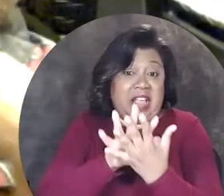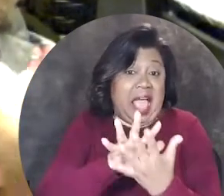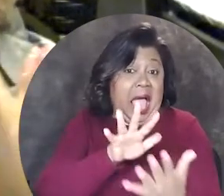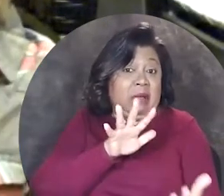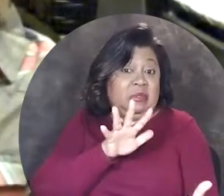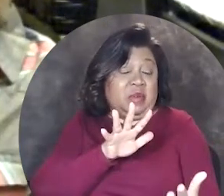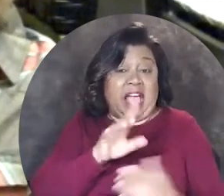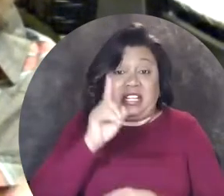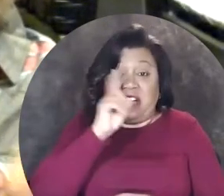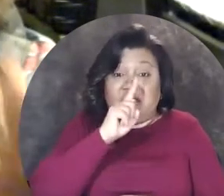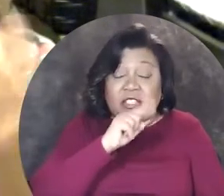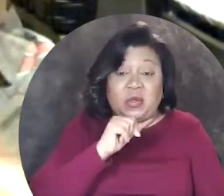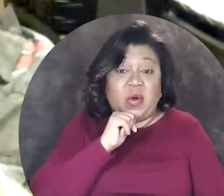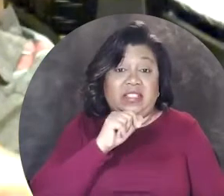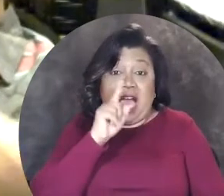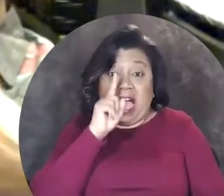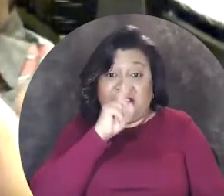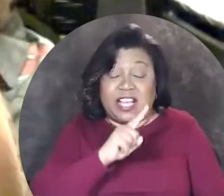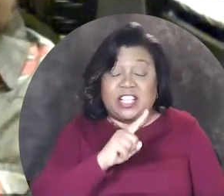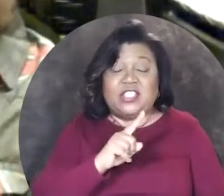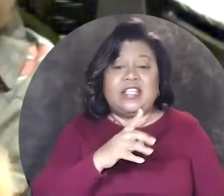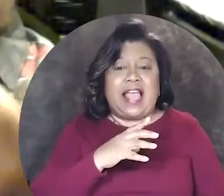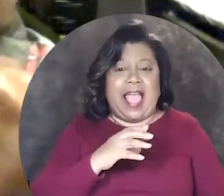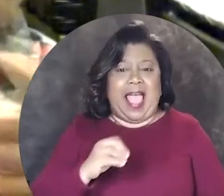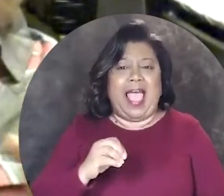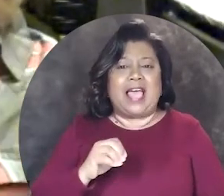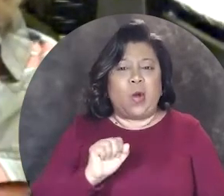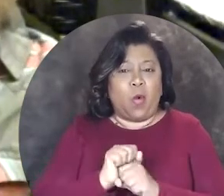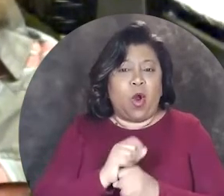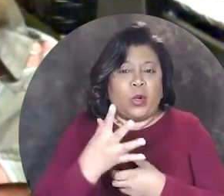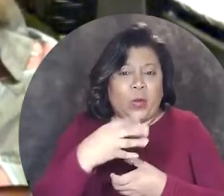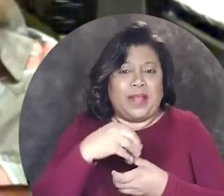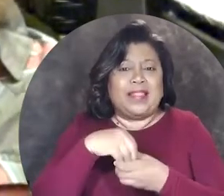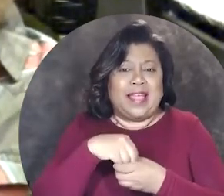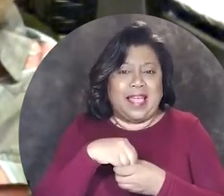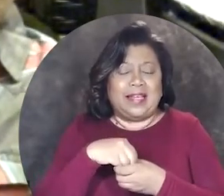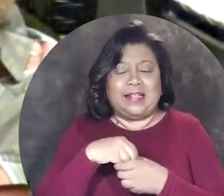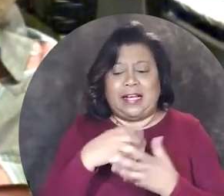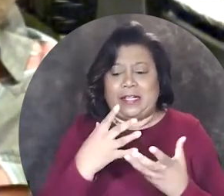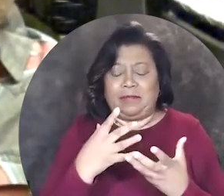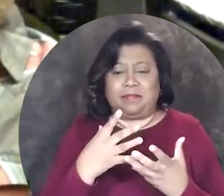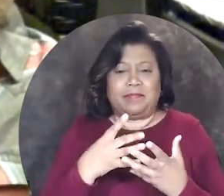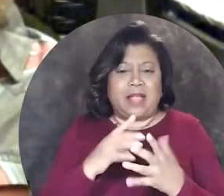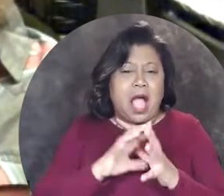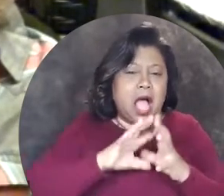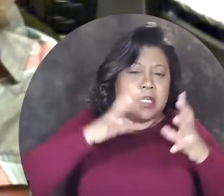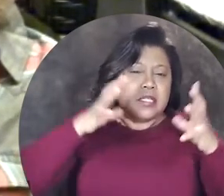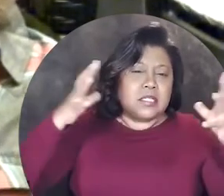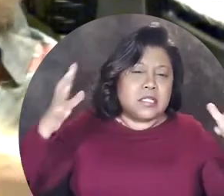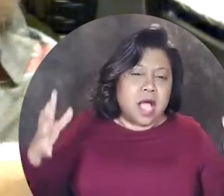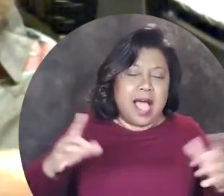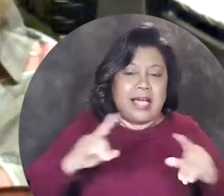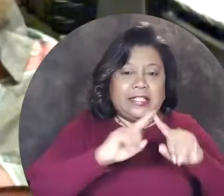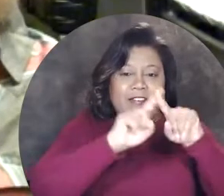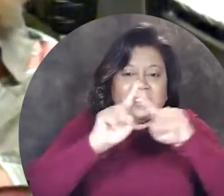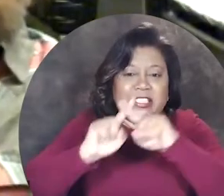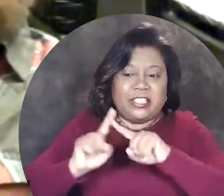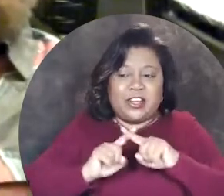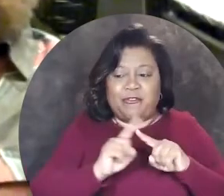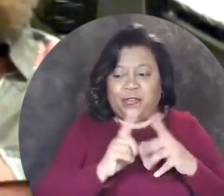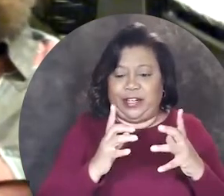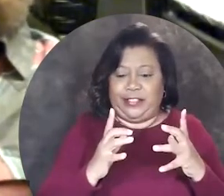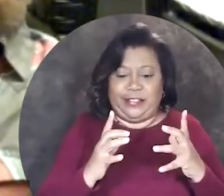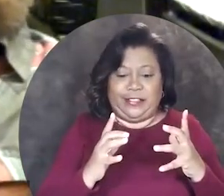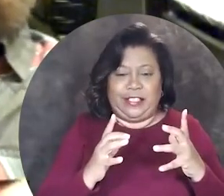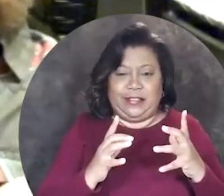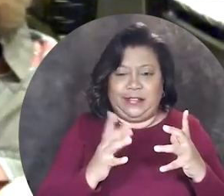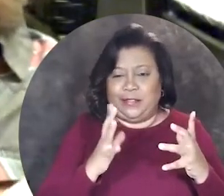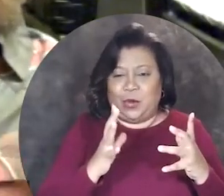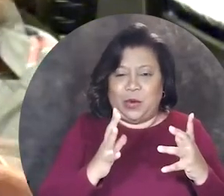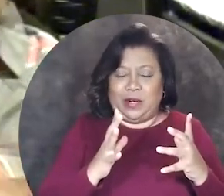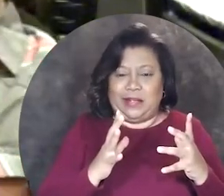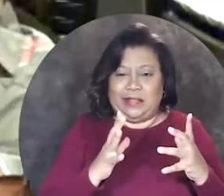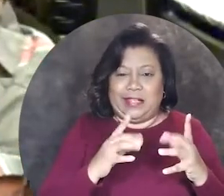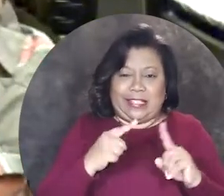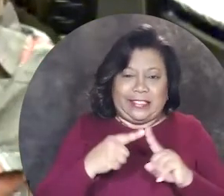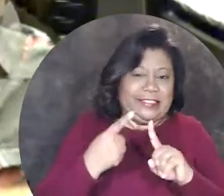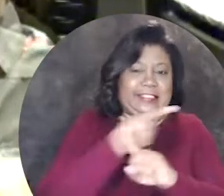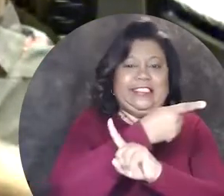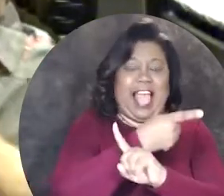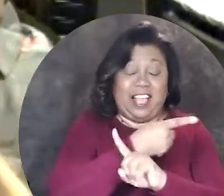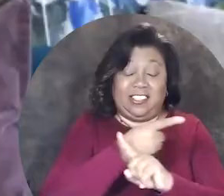be abstract or fictional or non-fiction and work within a ton of different, sort of, tangents